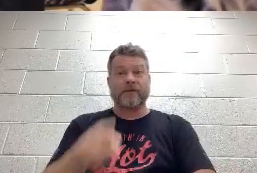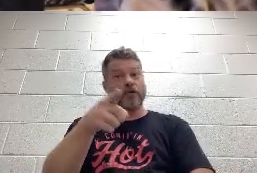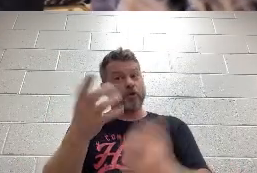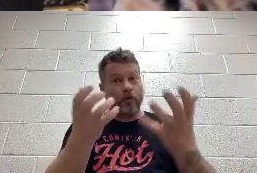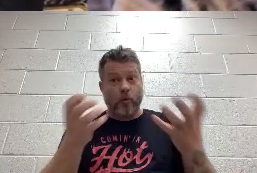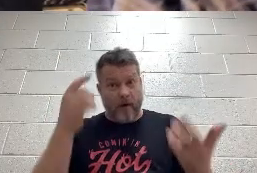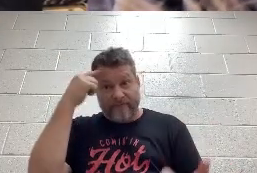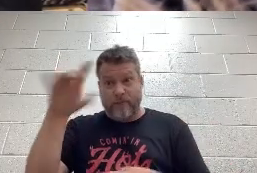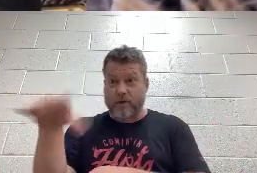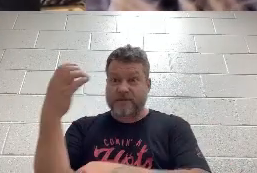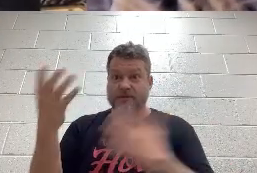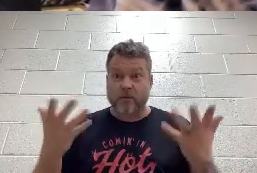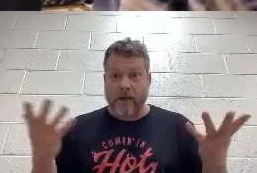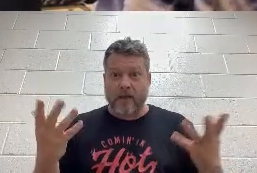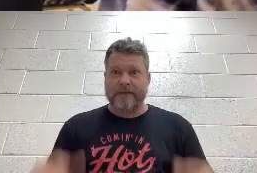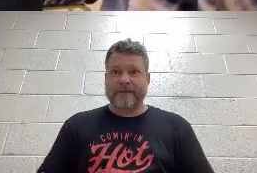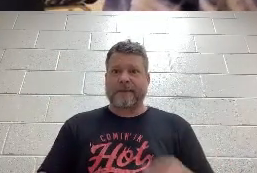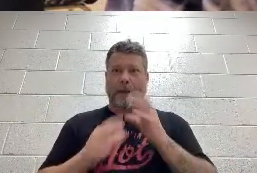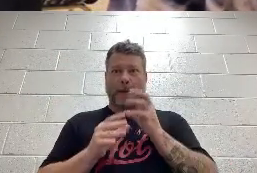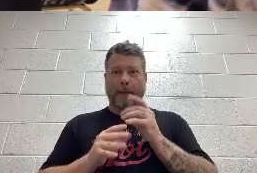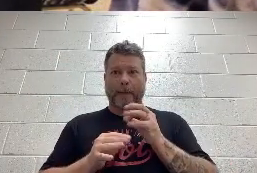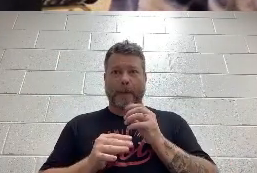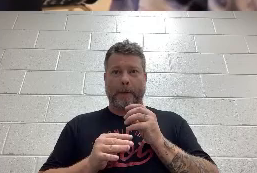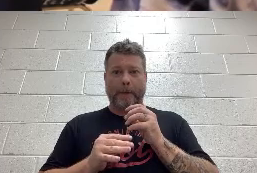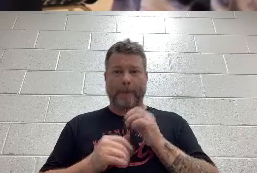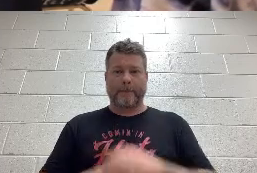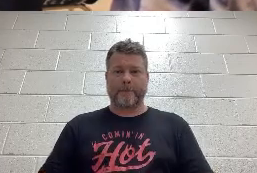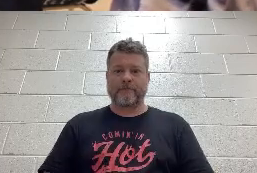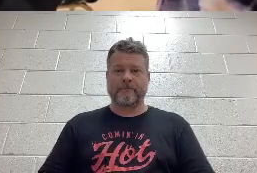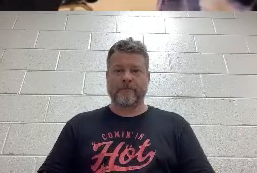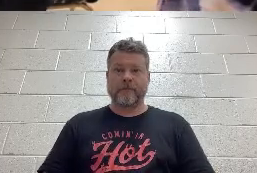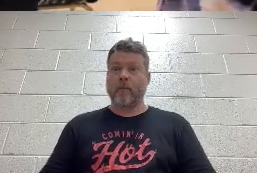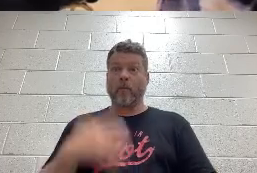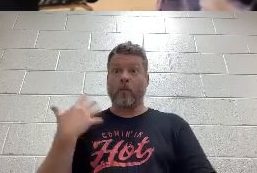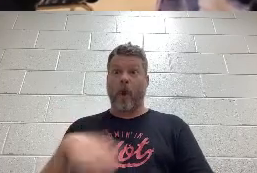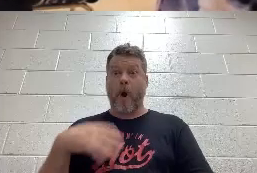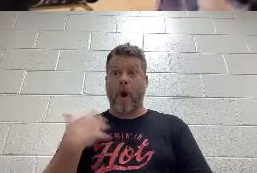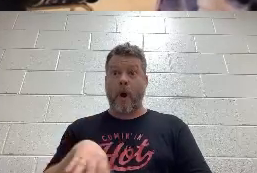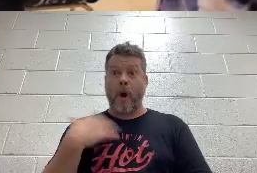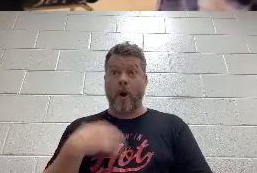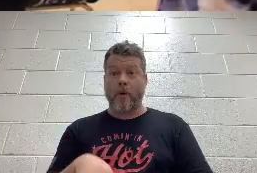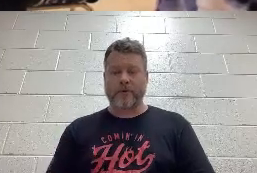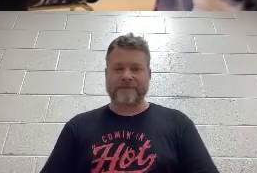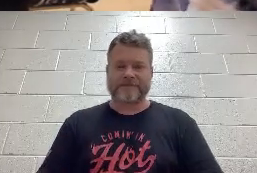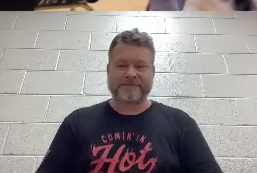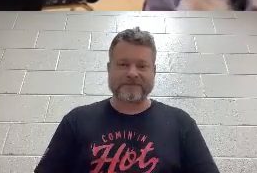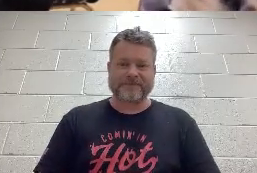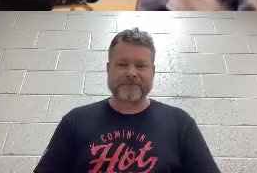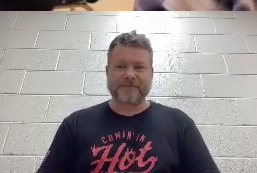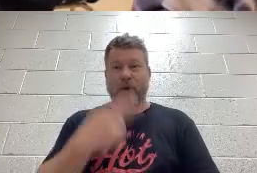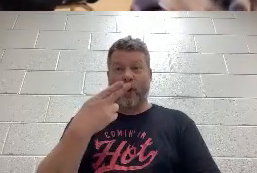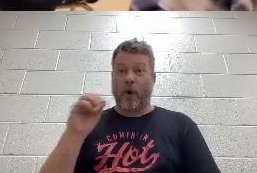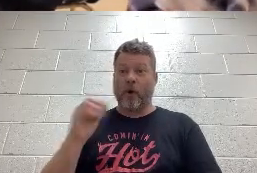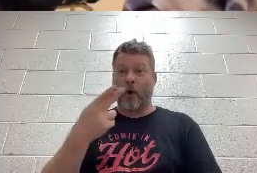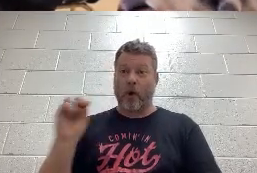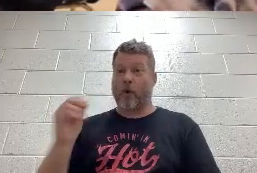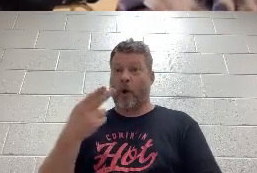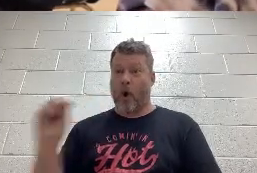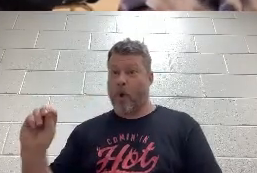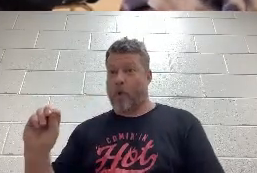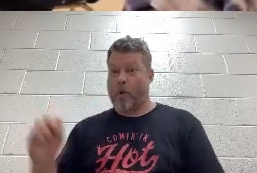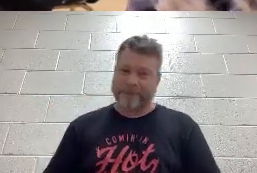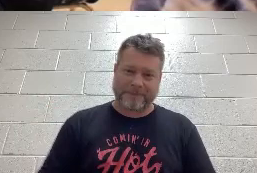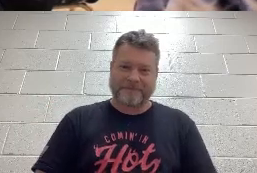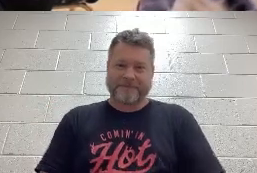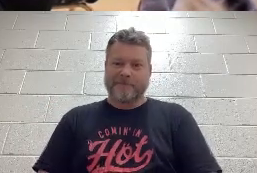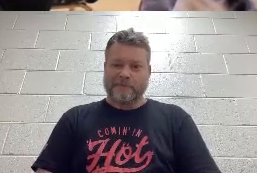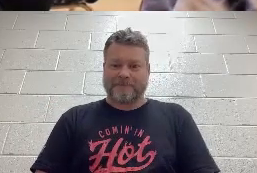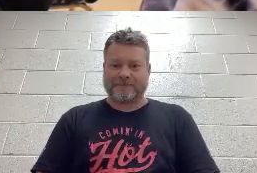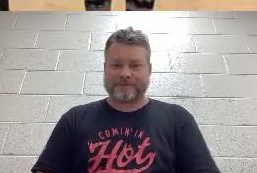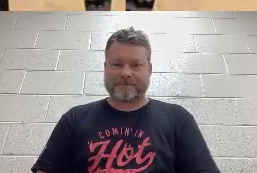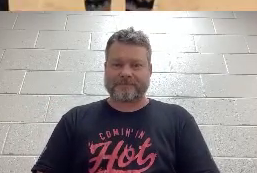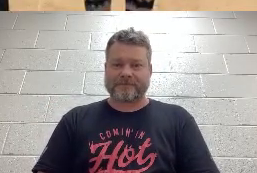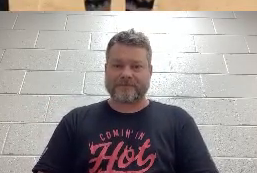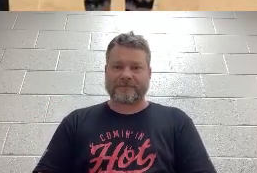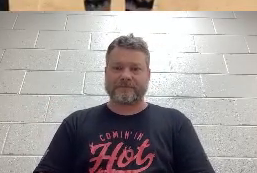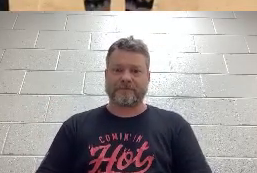you guys want for Christmas? Clarinets! Wow! Ho Ho Ho Ho